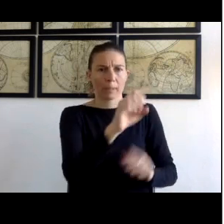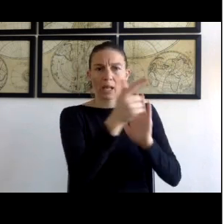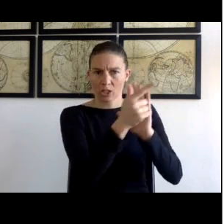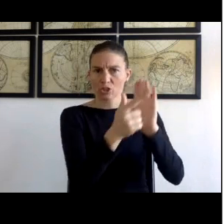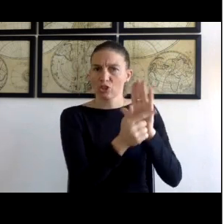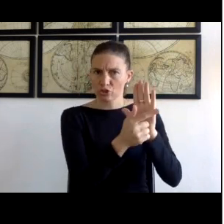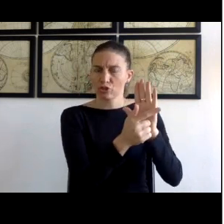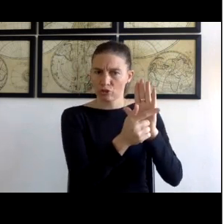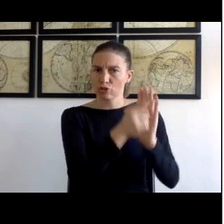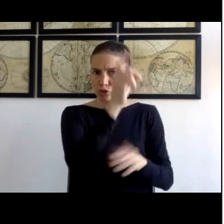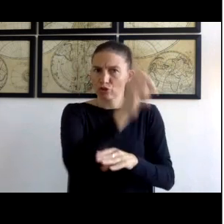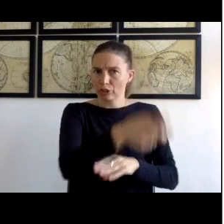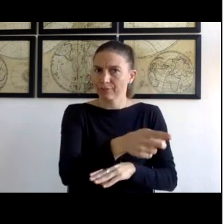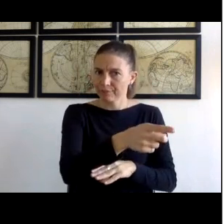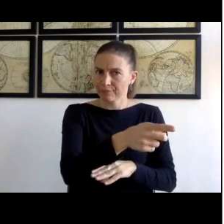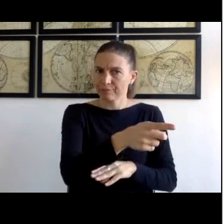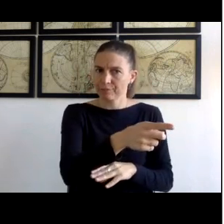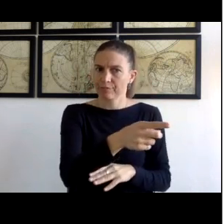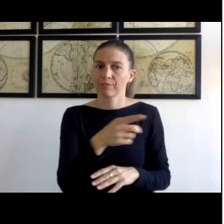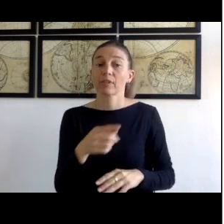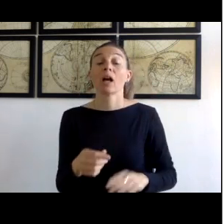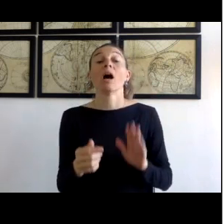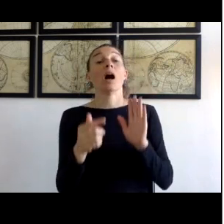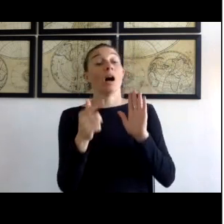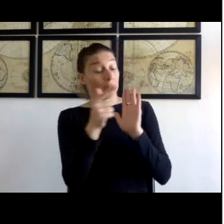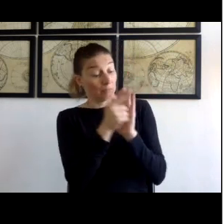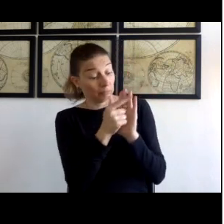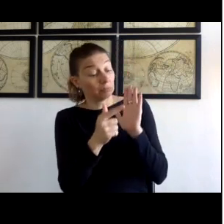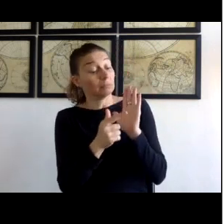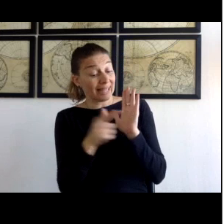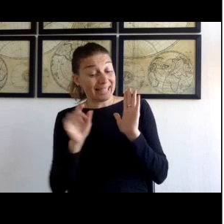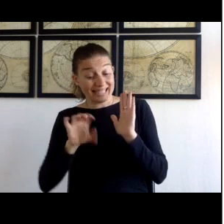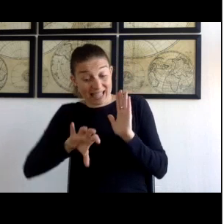And to do so they should do this transposition